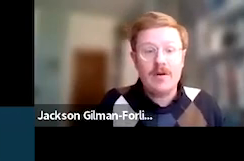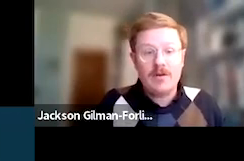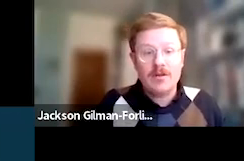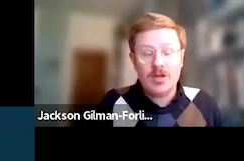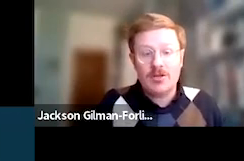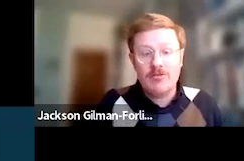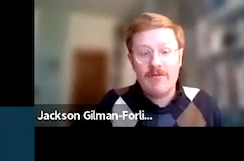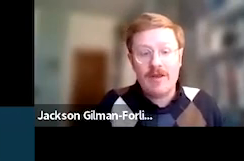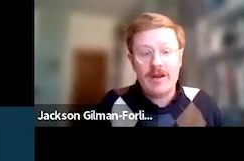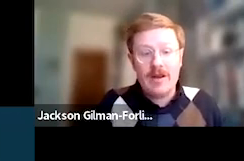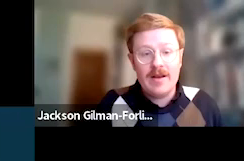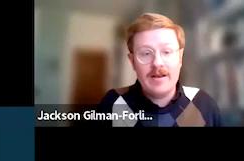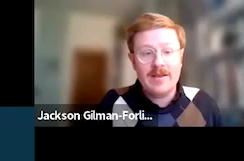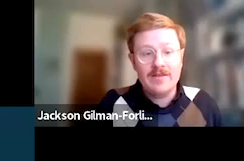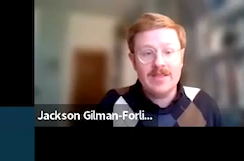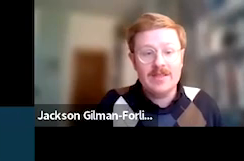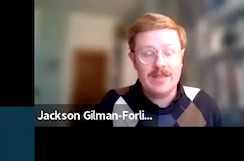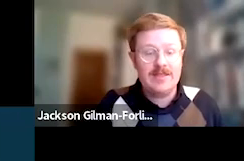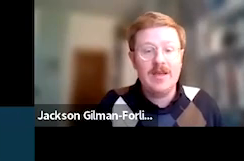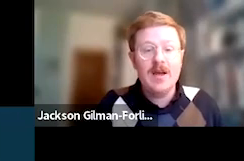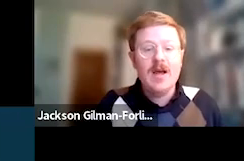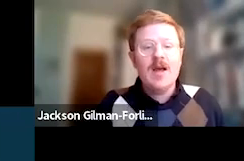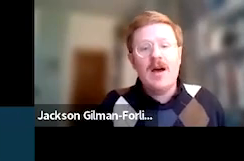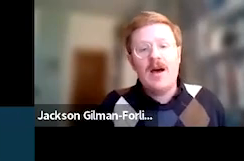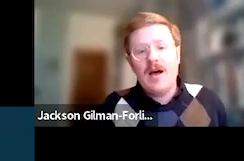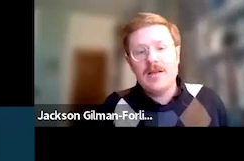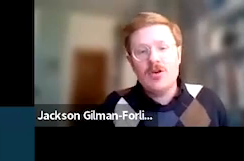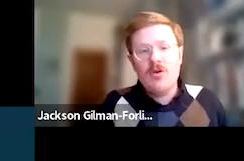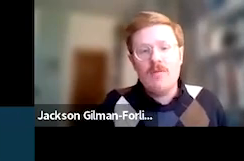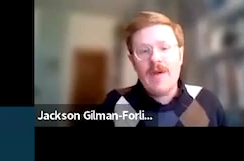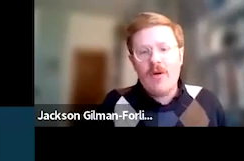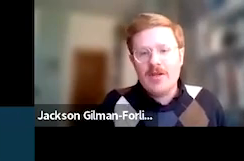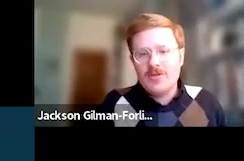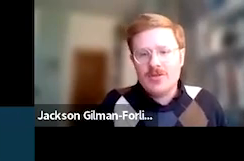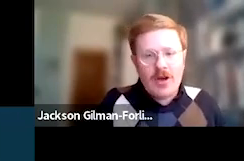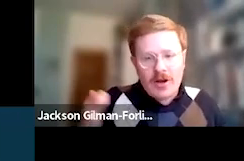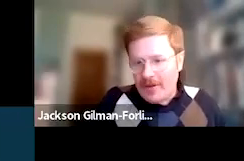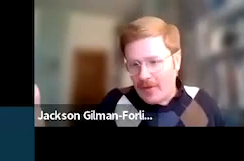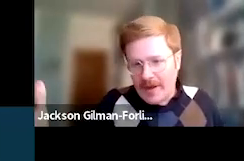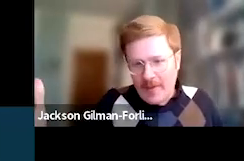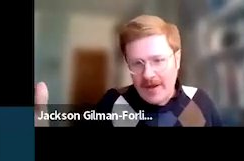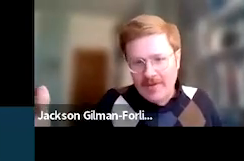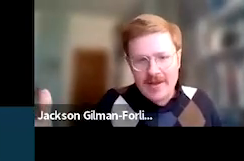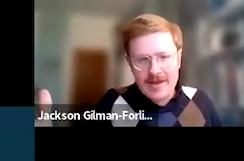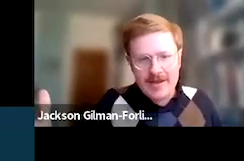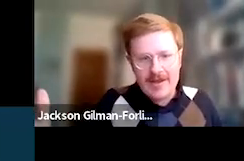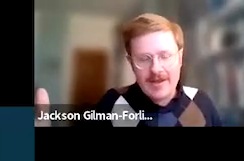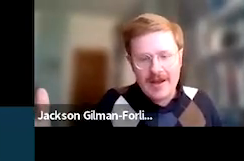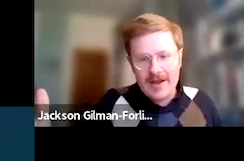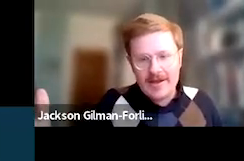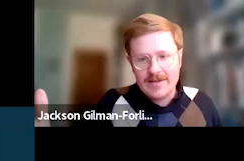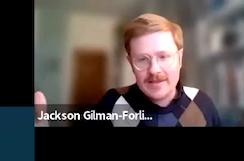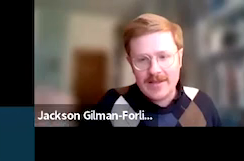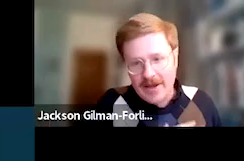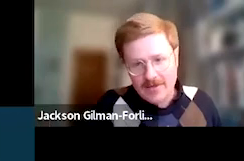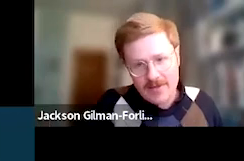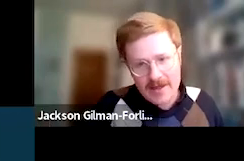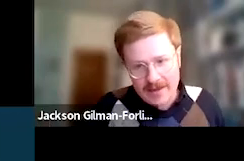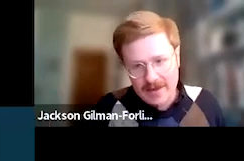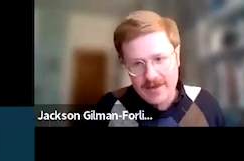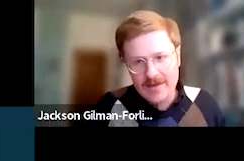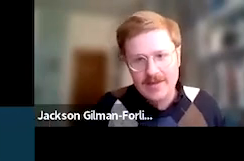constructed roughly in 1760. Matt, why don't you talk a little bit about the style and the